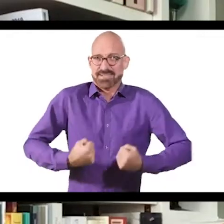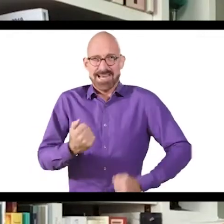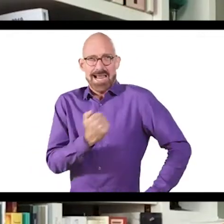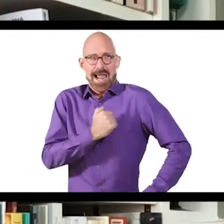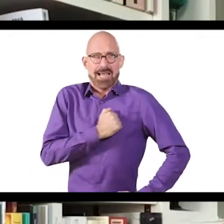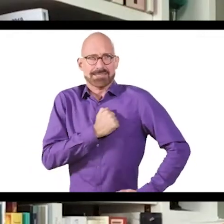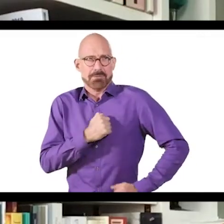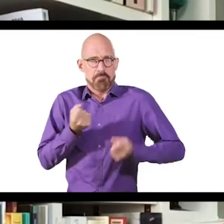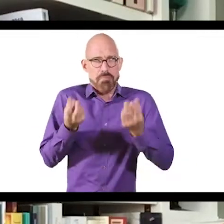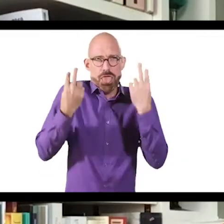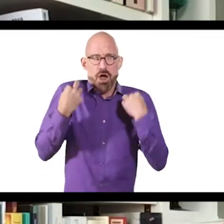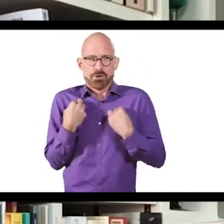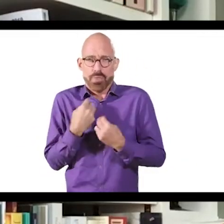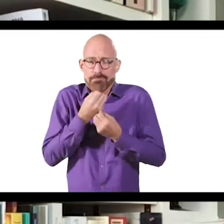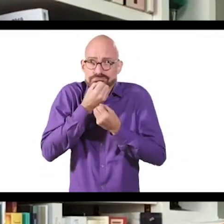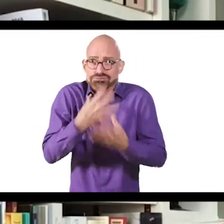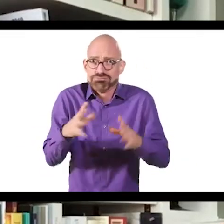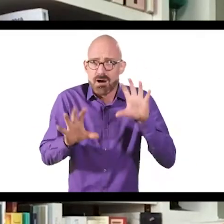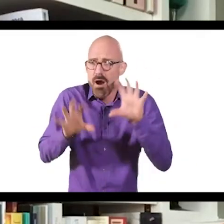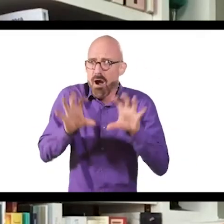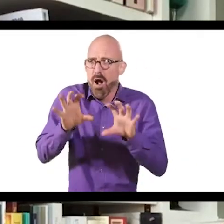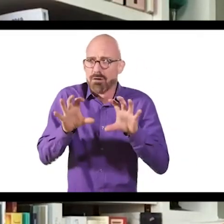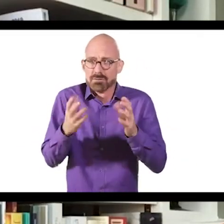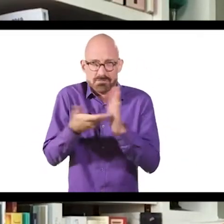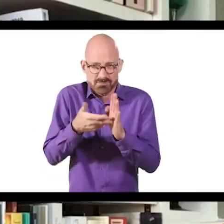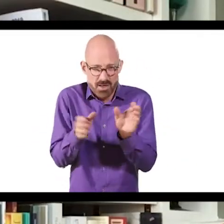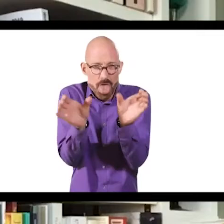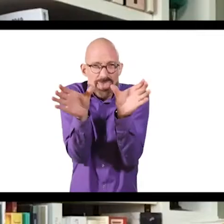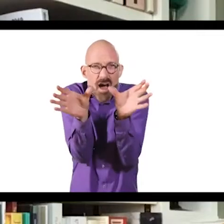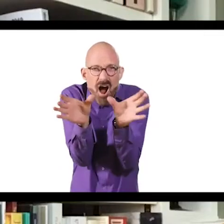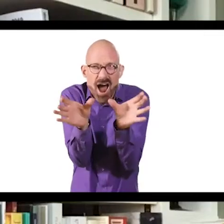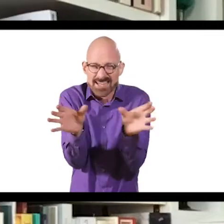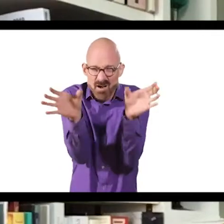And he had a pair of roller blades, which I'd never seen before. They'd just been imported from Italy, nobody had them,